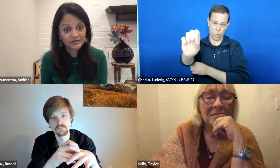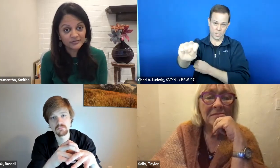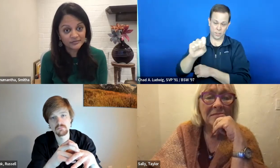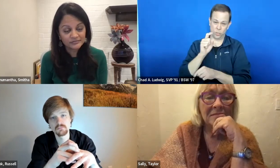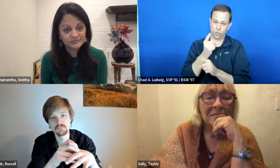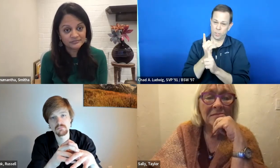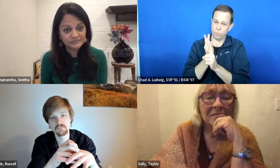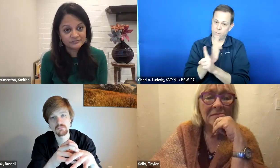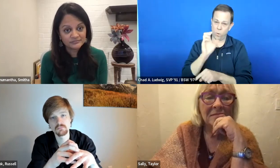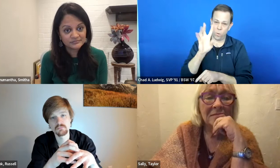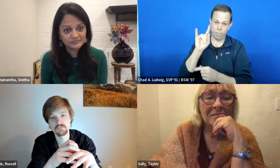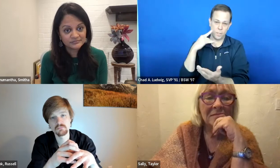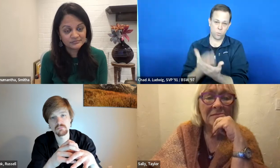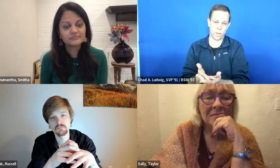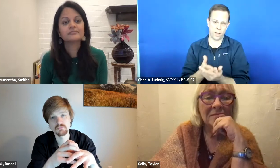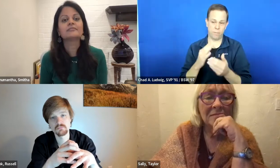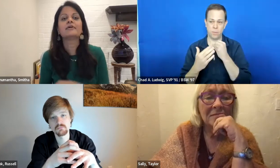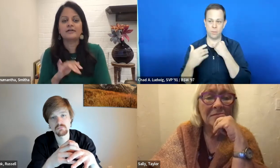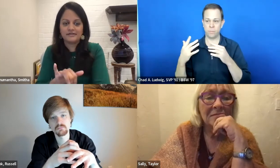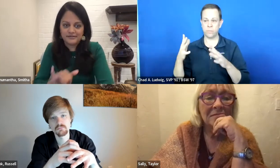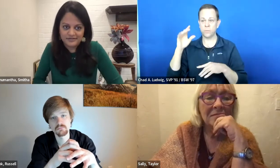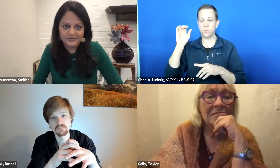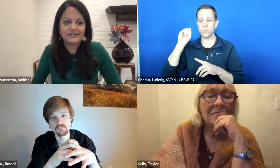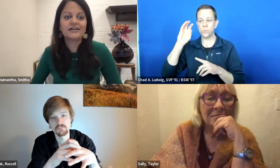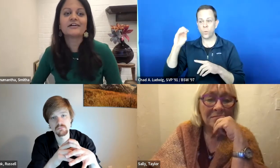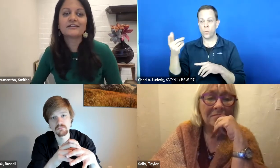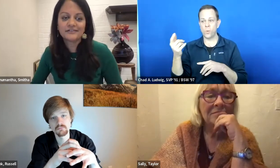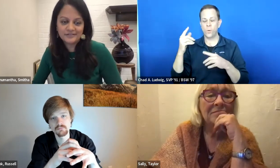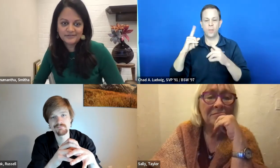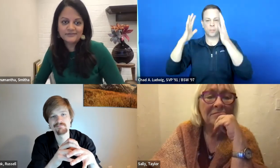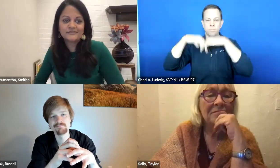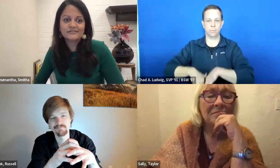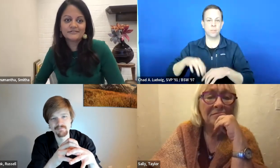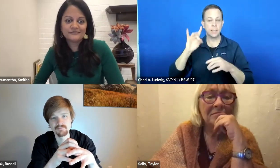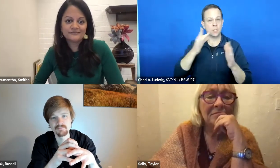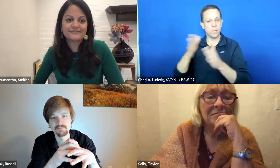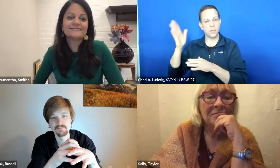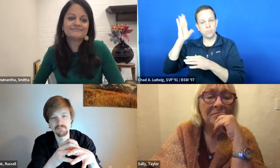to do some training because there's some training that needed to happen.